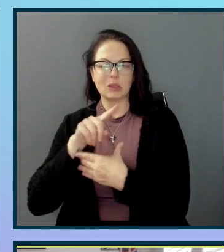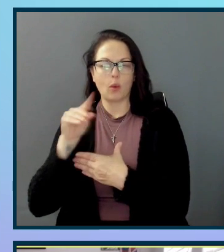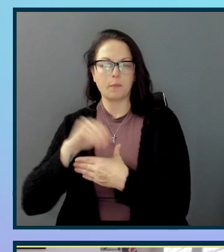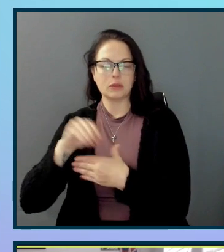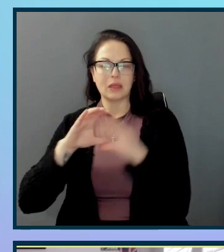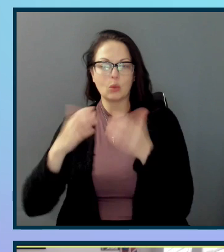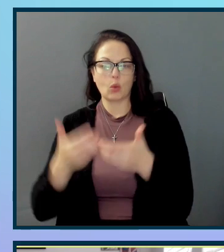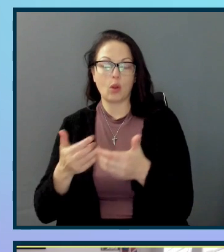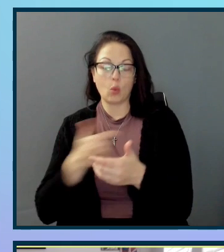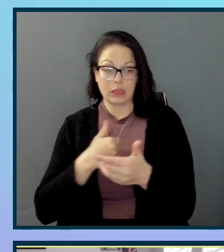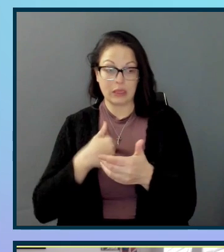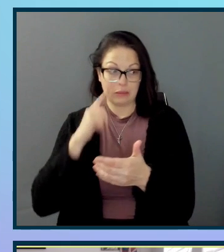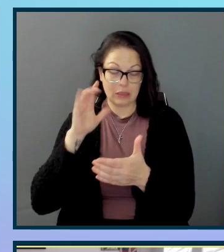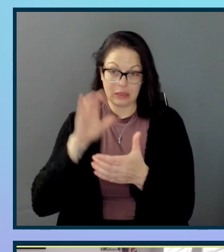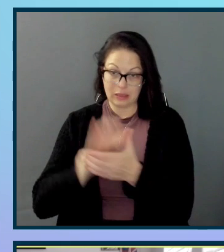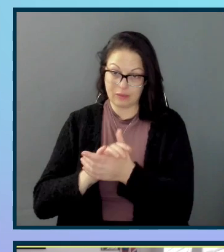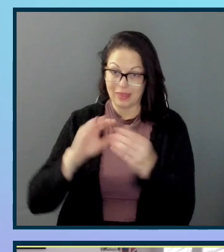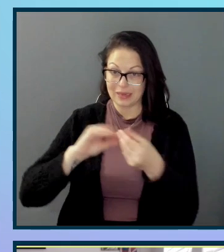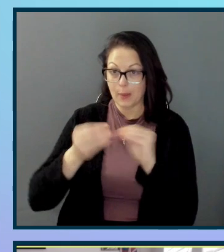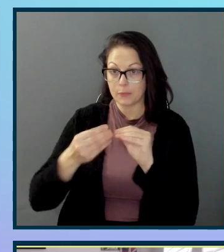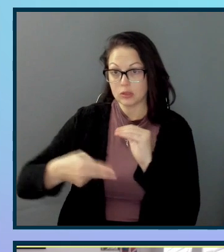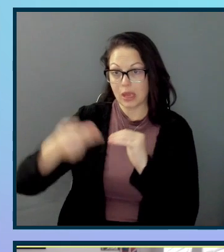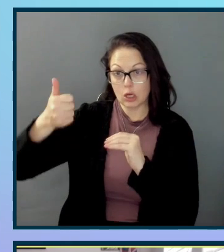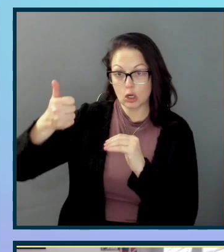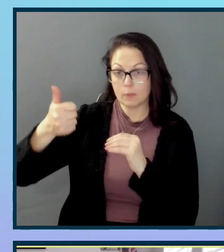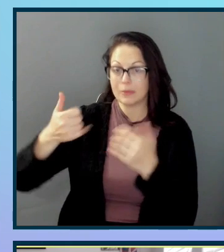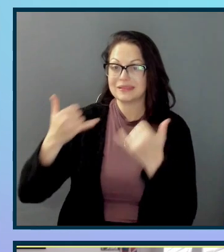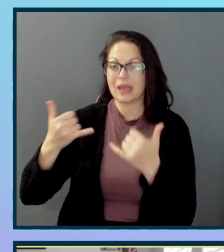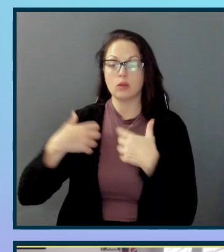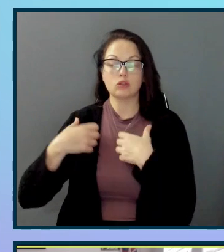because now there is a much stronger understanding of what autism really means.